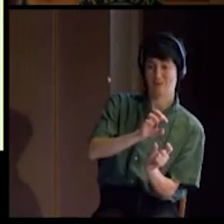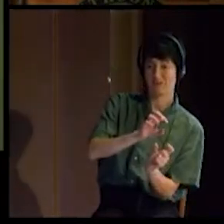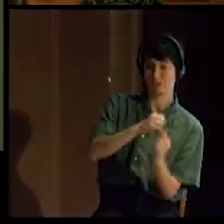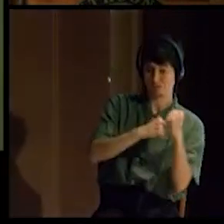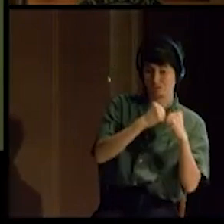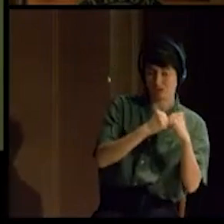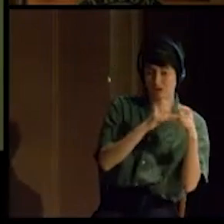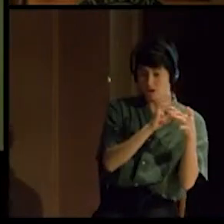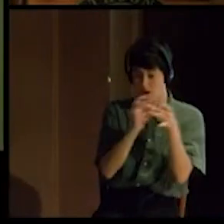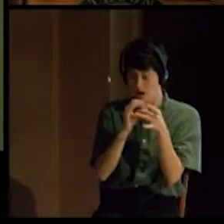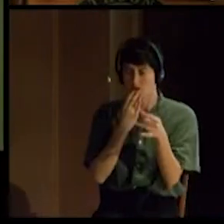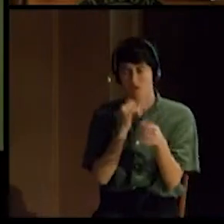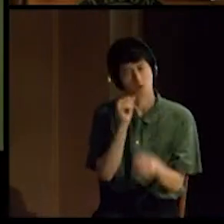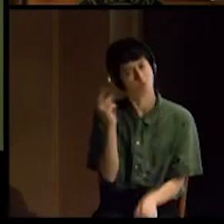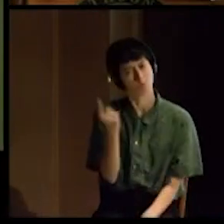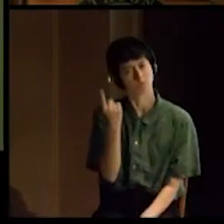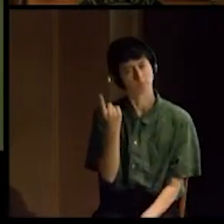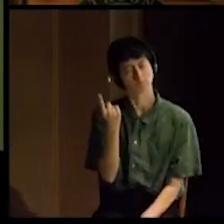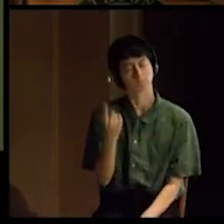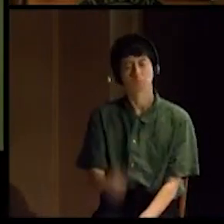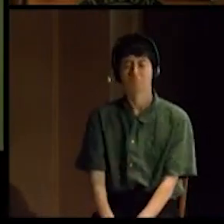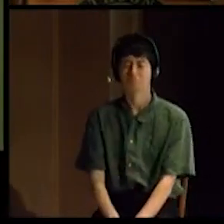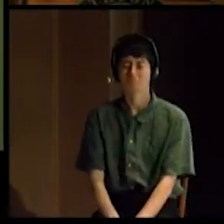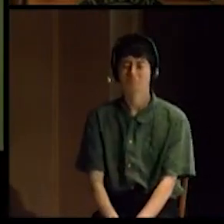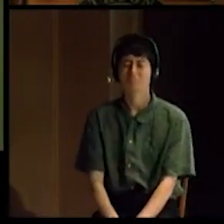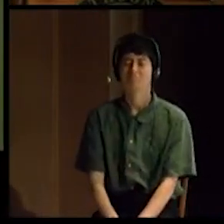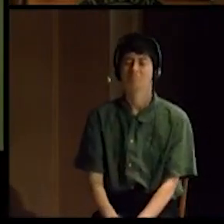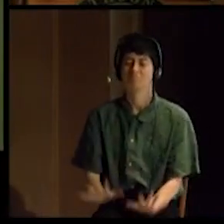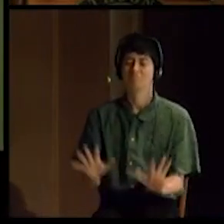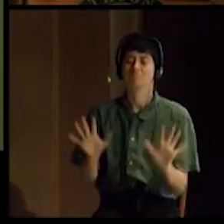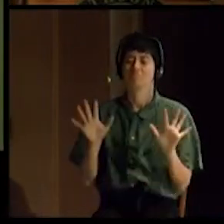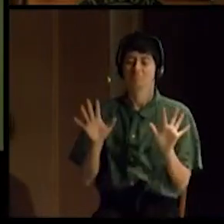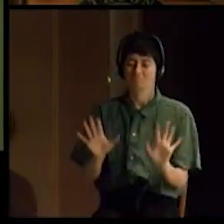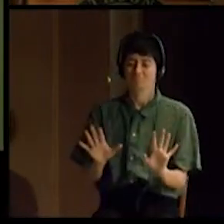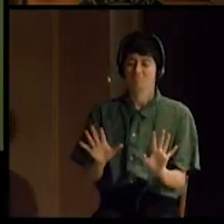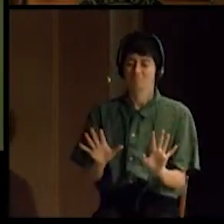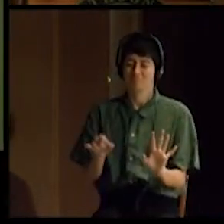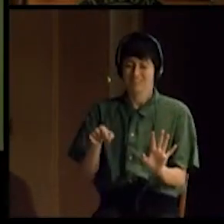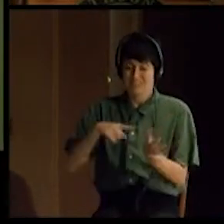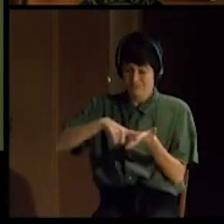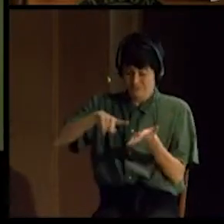Okay. So big takeaways from this research is